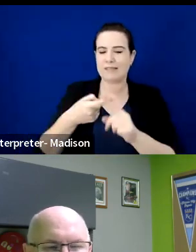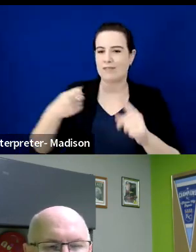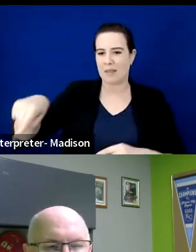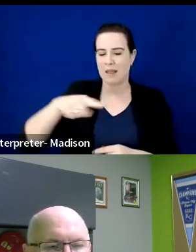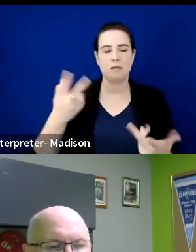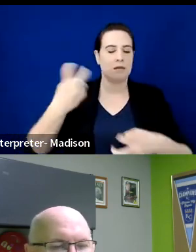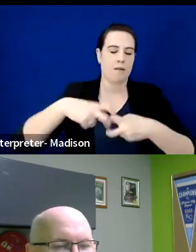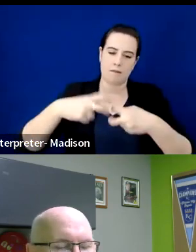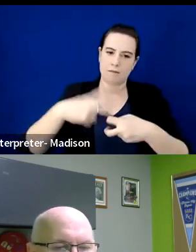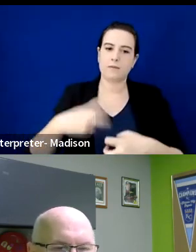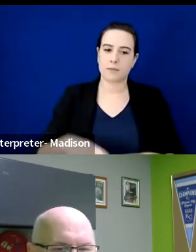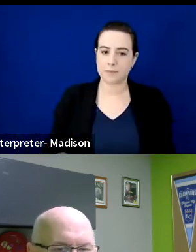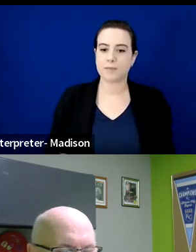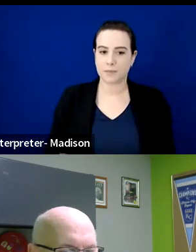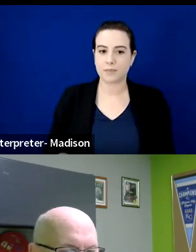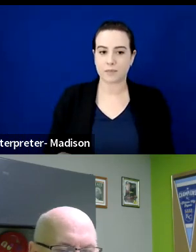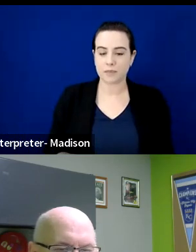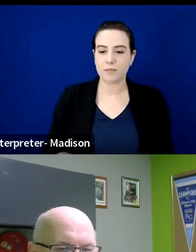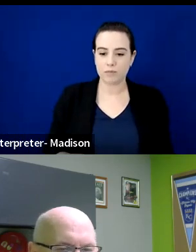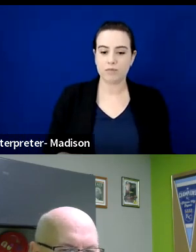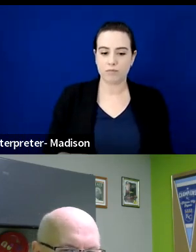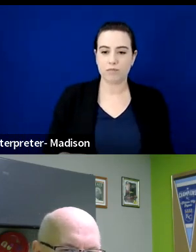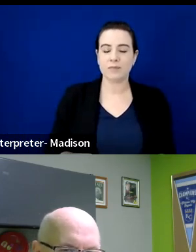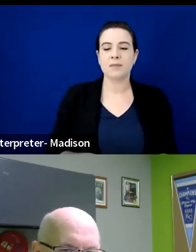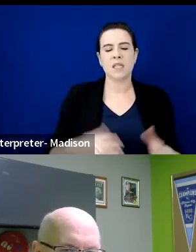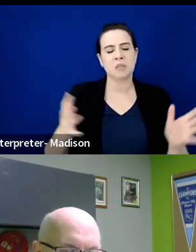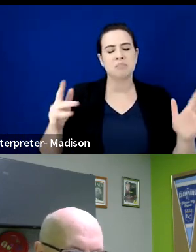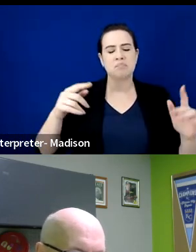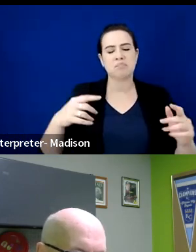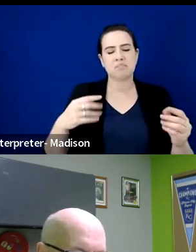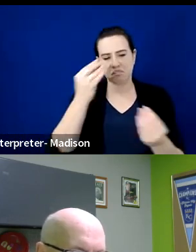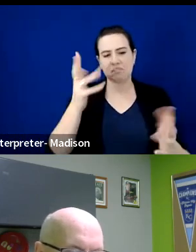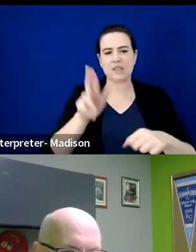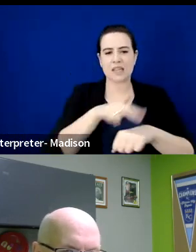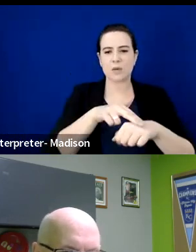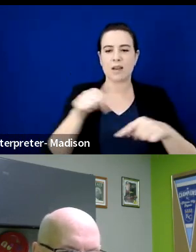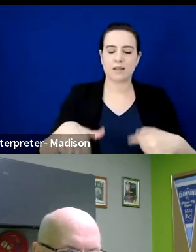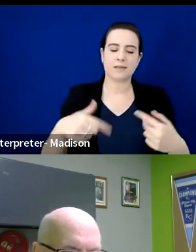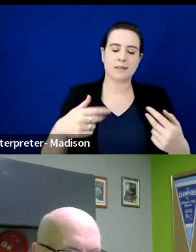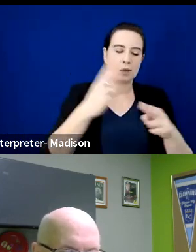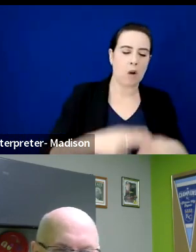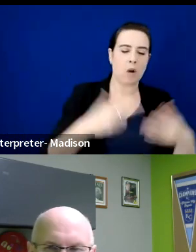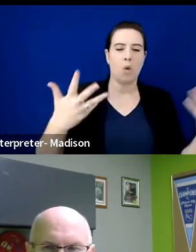They partner with another nearby county. Hard to get information from them as well. We had -- and this is nationwide.